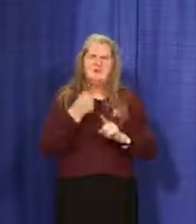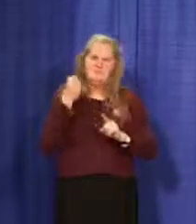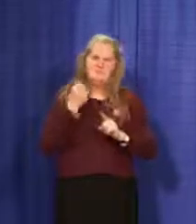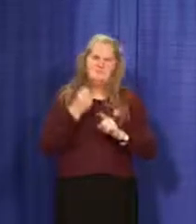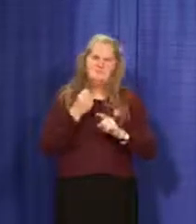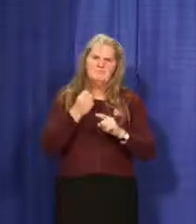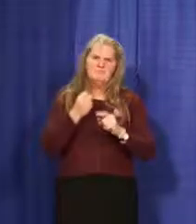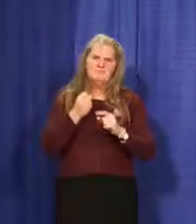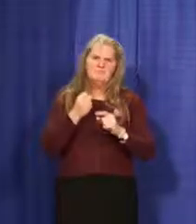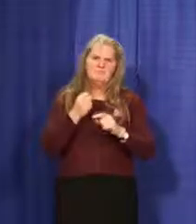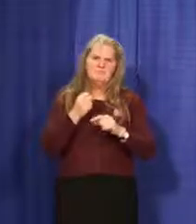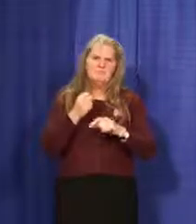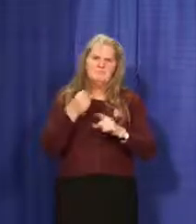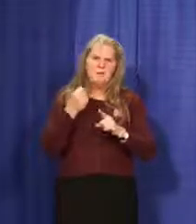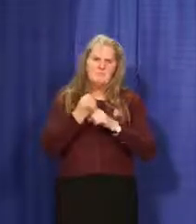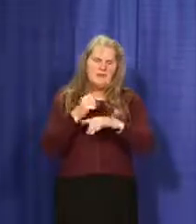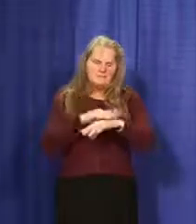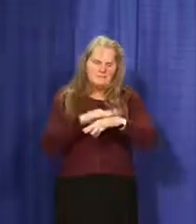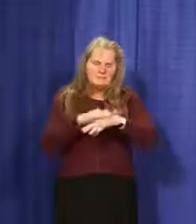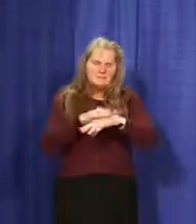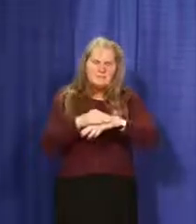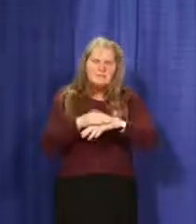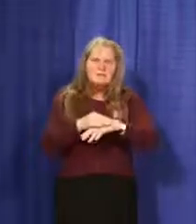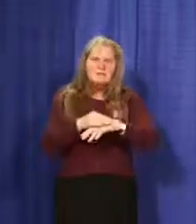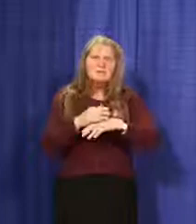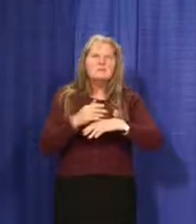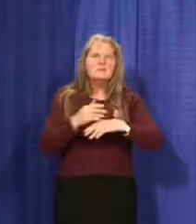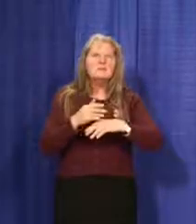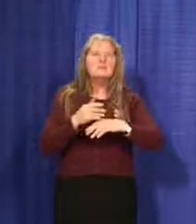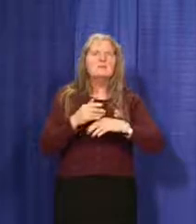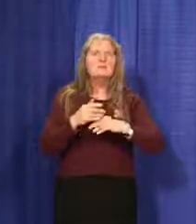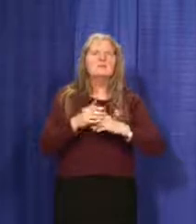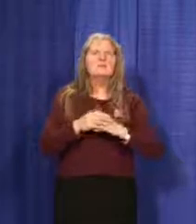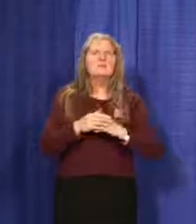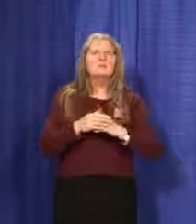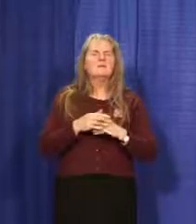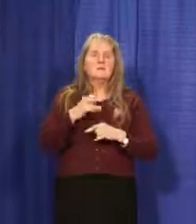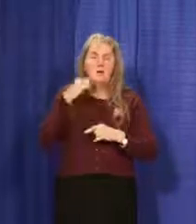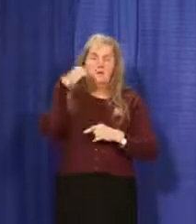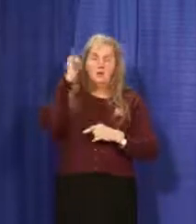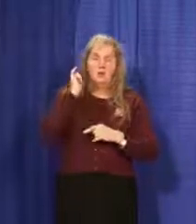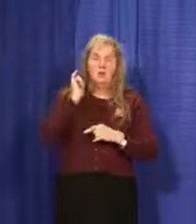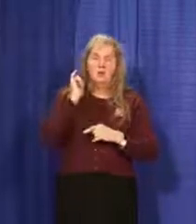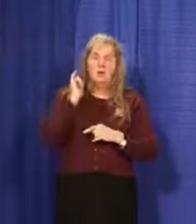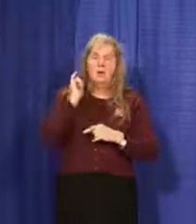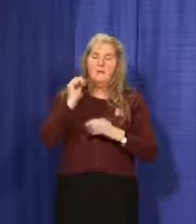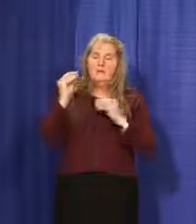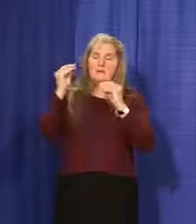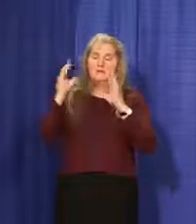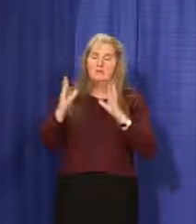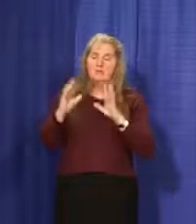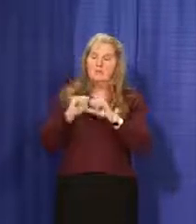cleaning products can cause skin dryness in you have no reason to think they are unsafe. But the Yukon teachers Association told my colleague